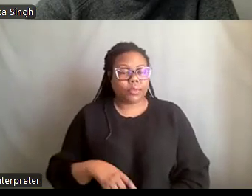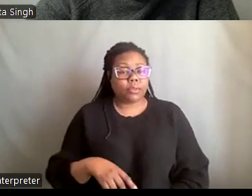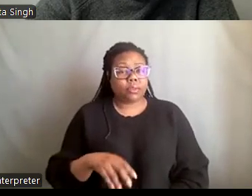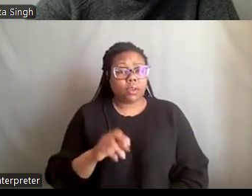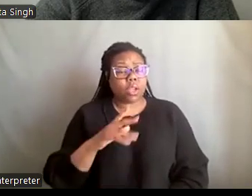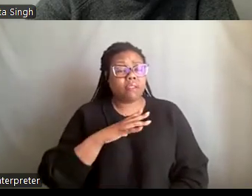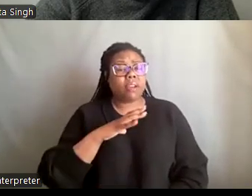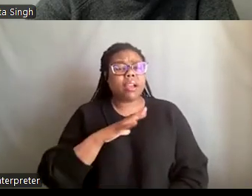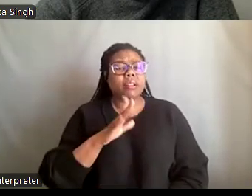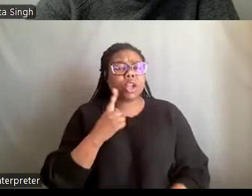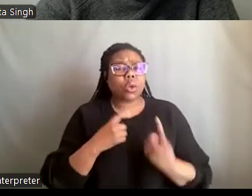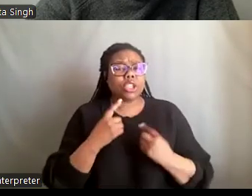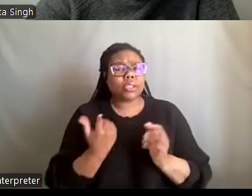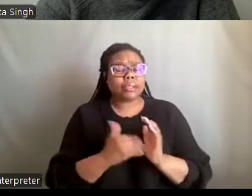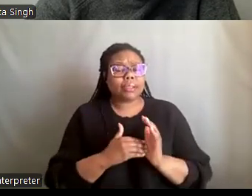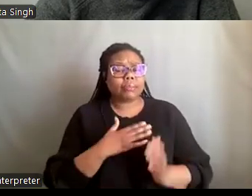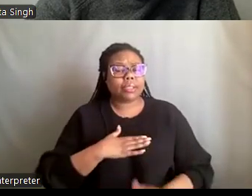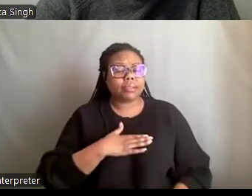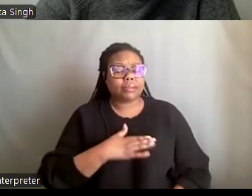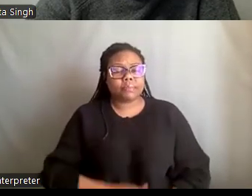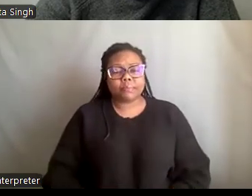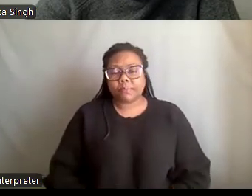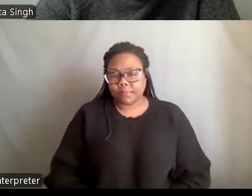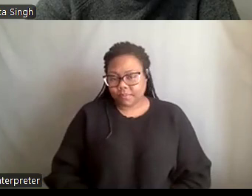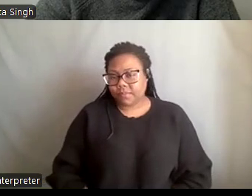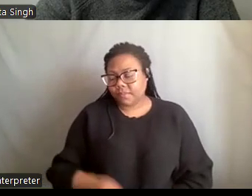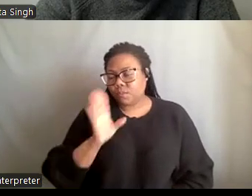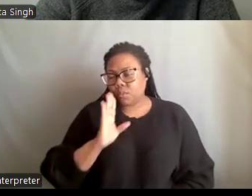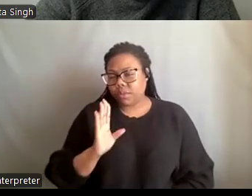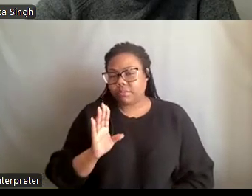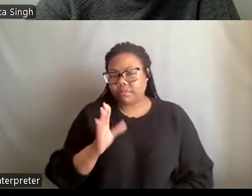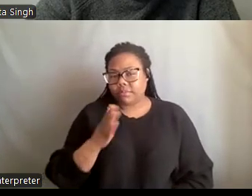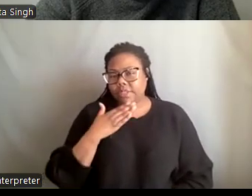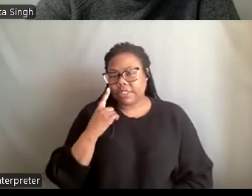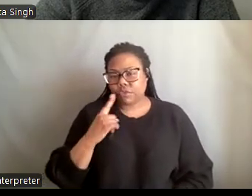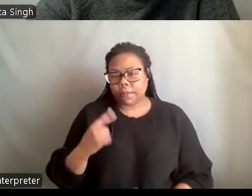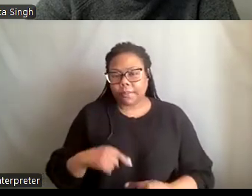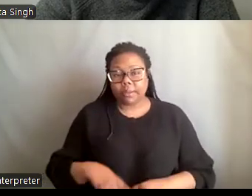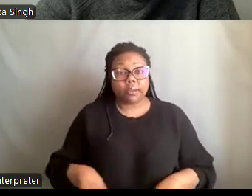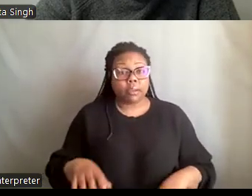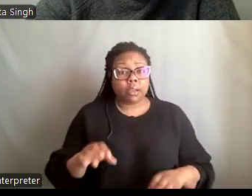you, if that's okay, Anita. » ANITA CAMERON: Yeah. You can just repeat the question, thanks. » JESSICA LEHMAN: Absolutely.